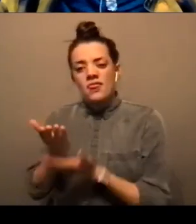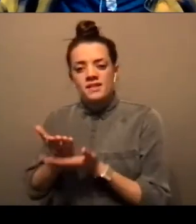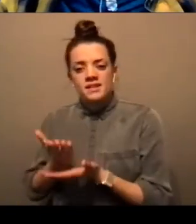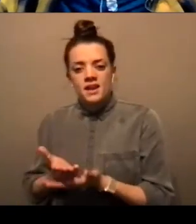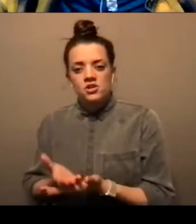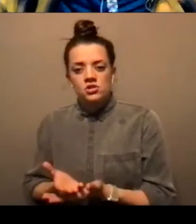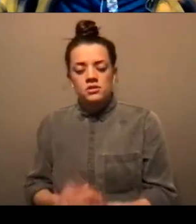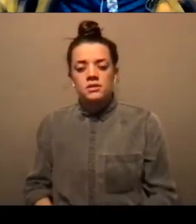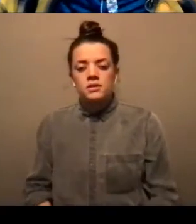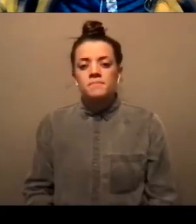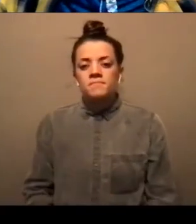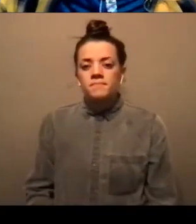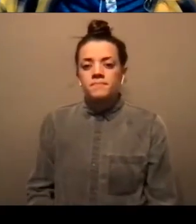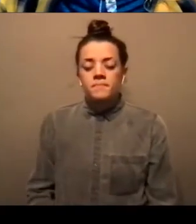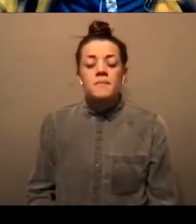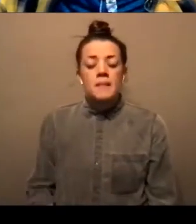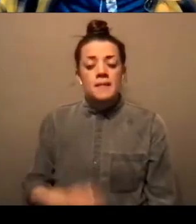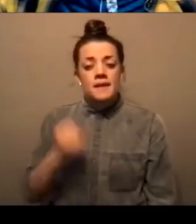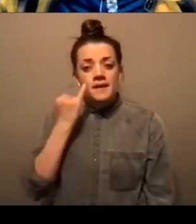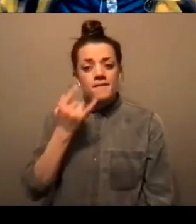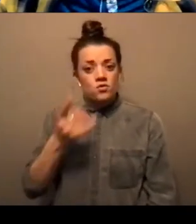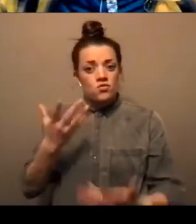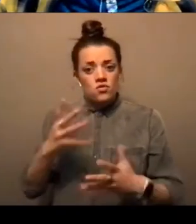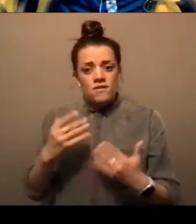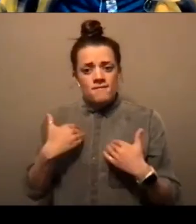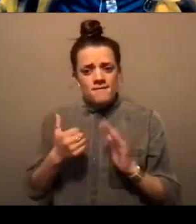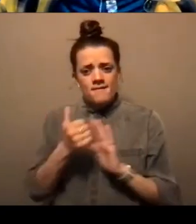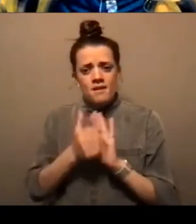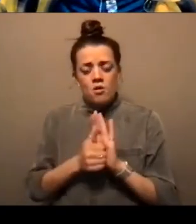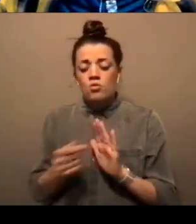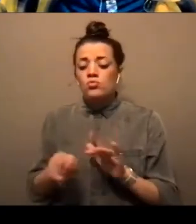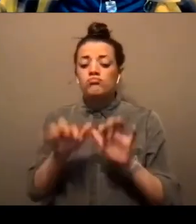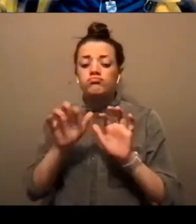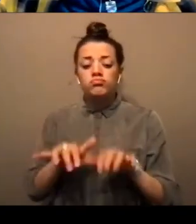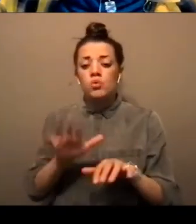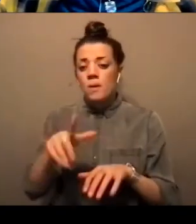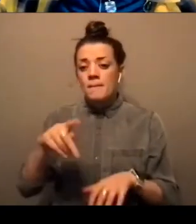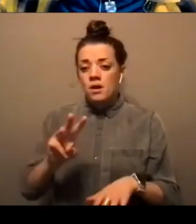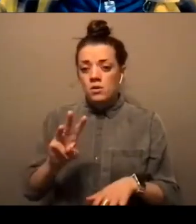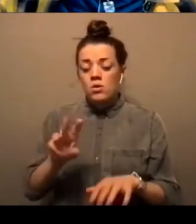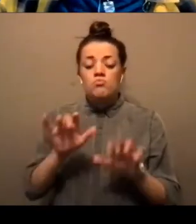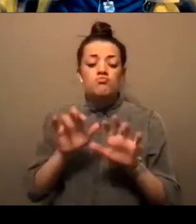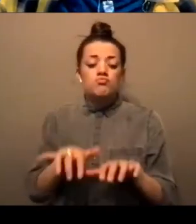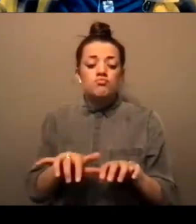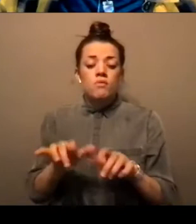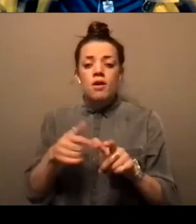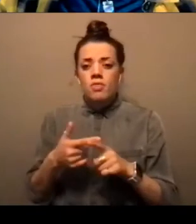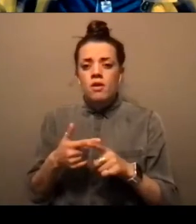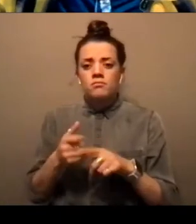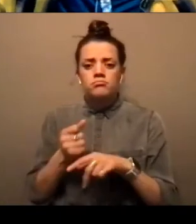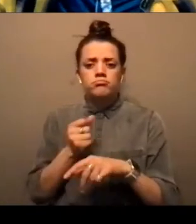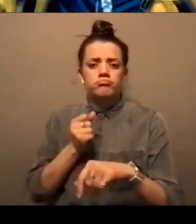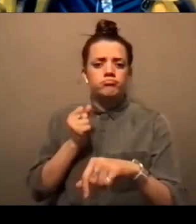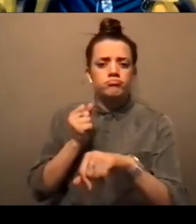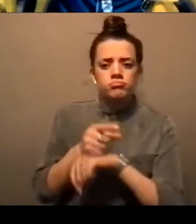where after you enter your password, they send you a verification code